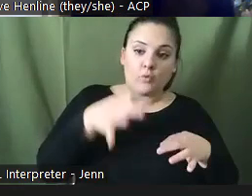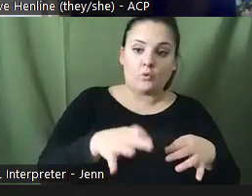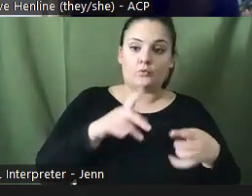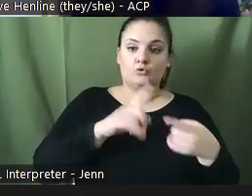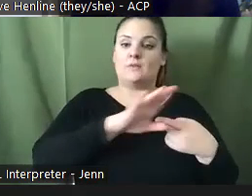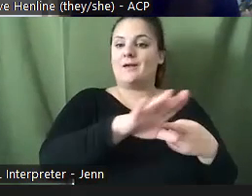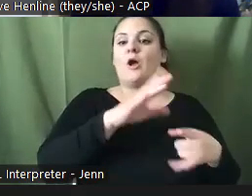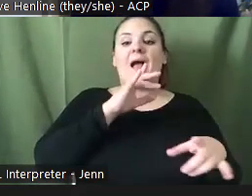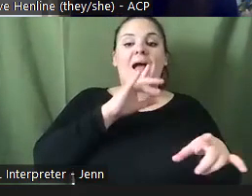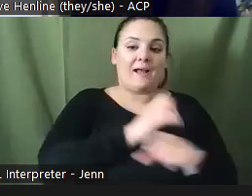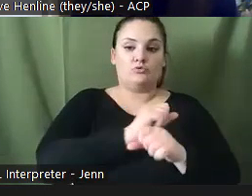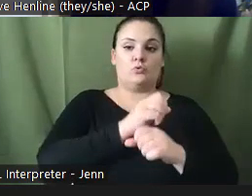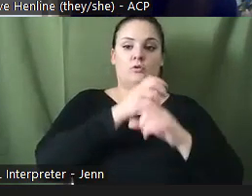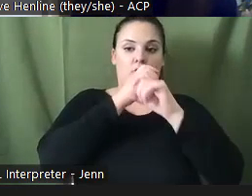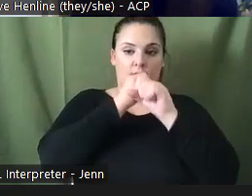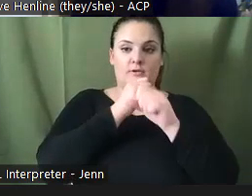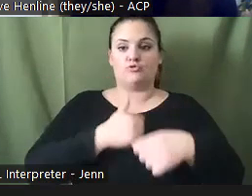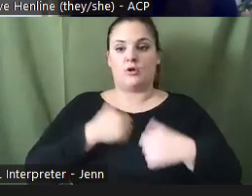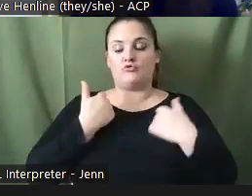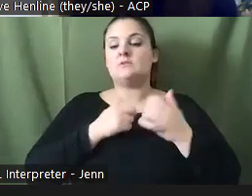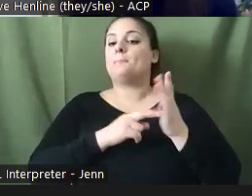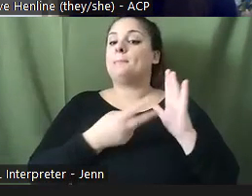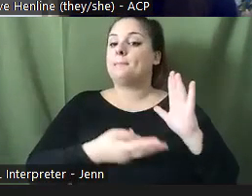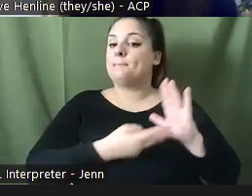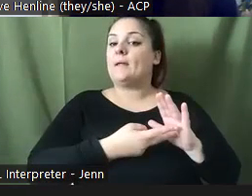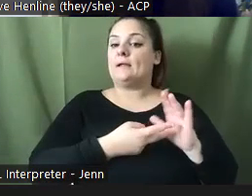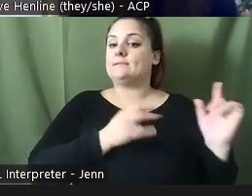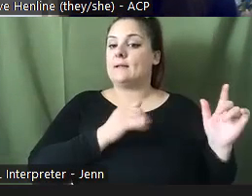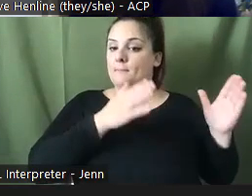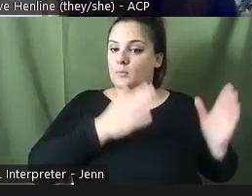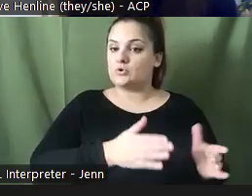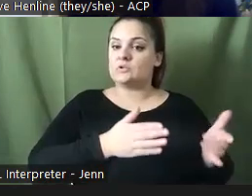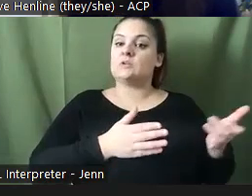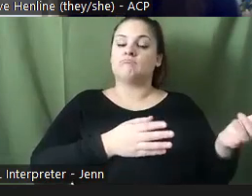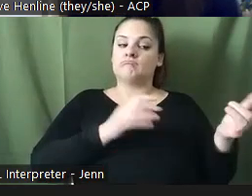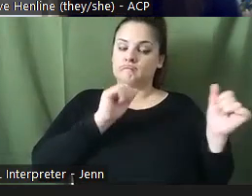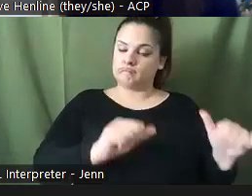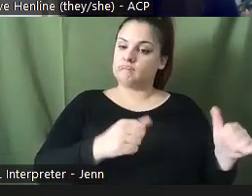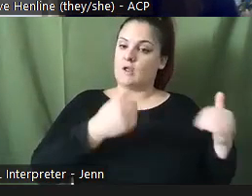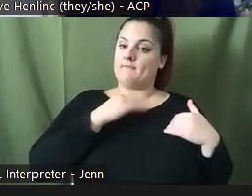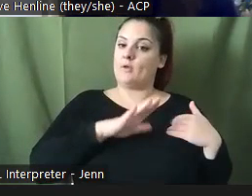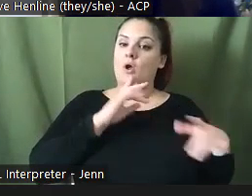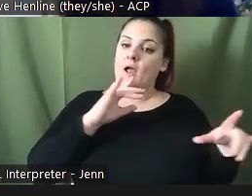address. So they can still receive their mail while maintaining their actual address as confidential.